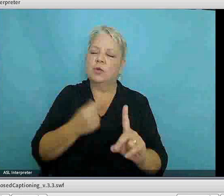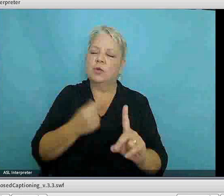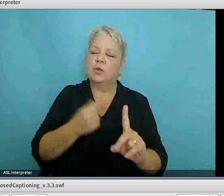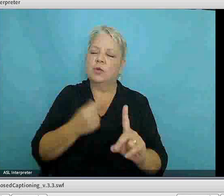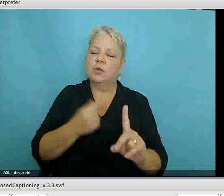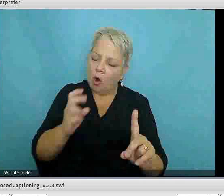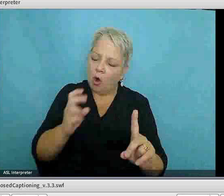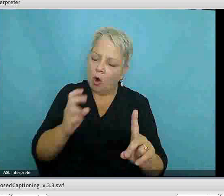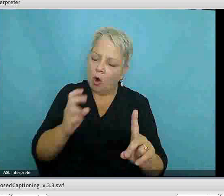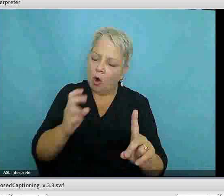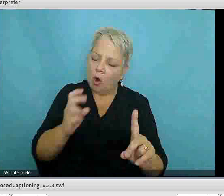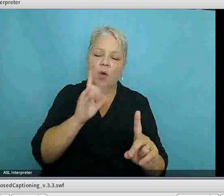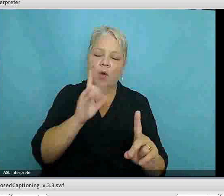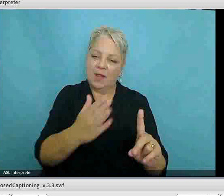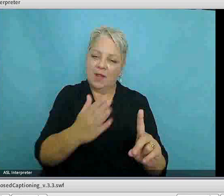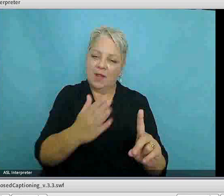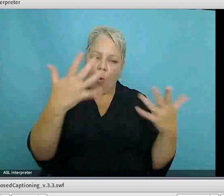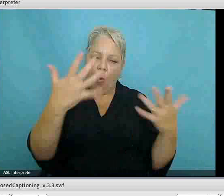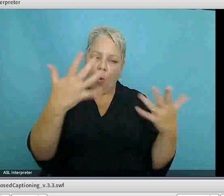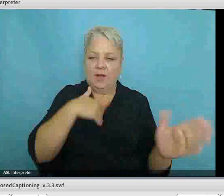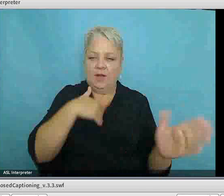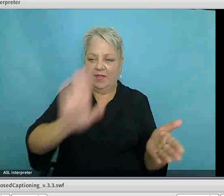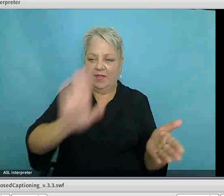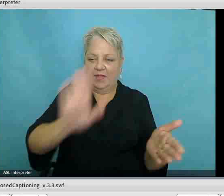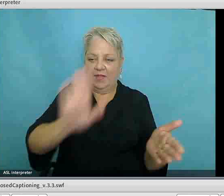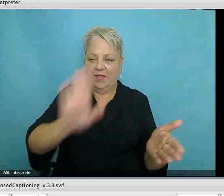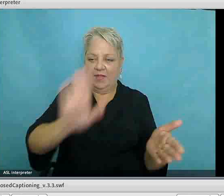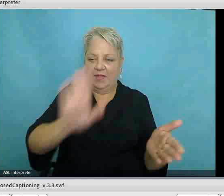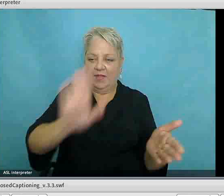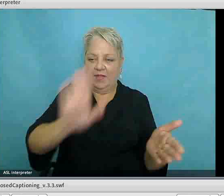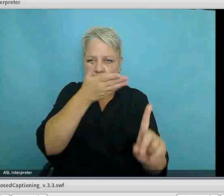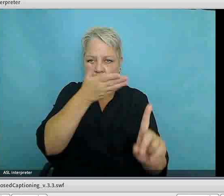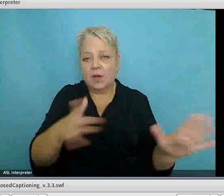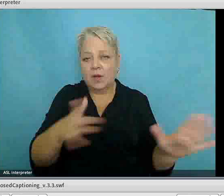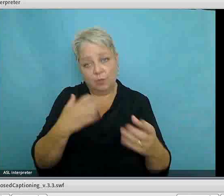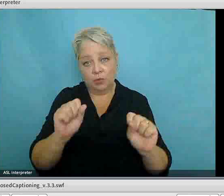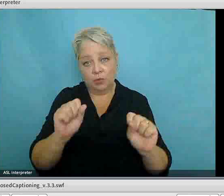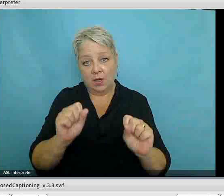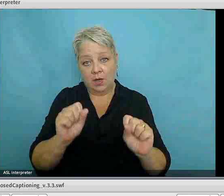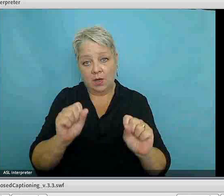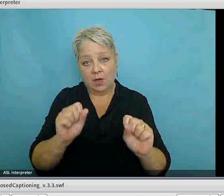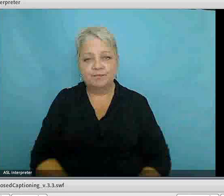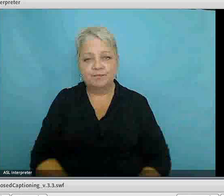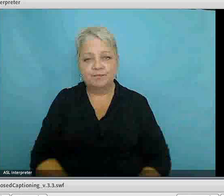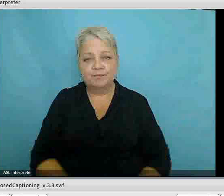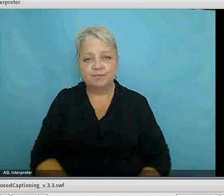Will eligibility for state plan services, like MassHealth services, like DME and AFC,